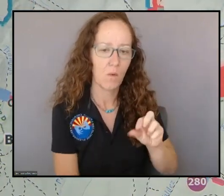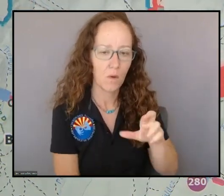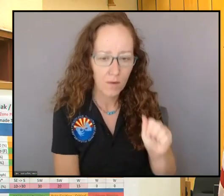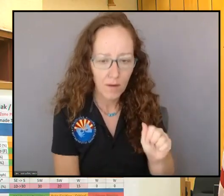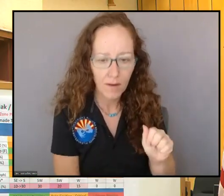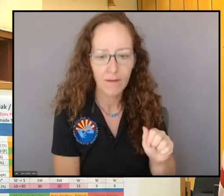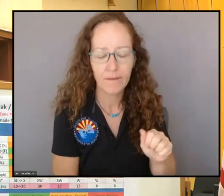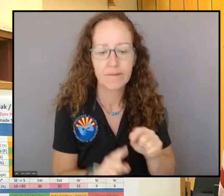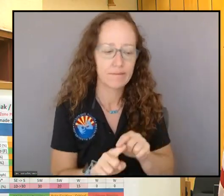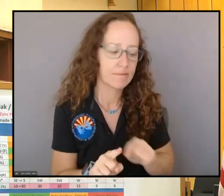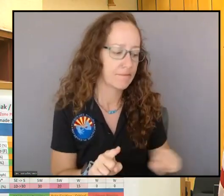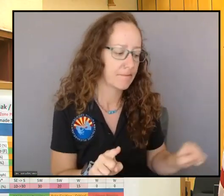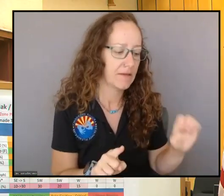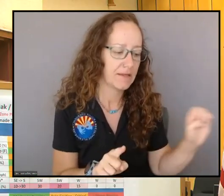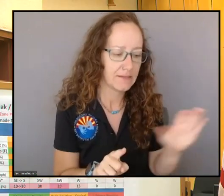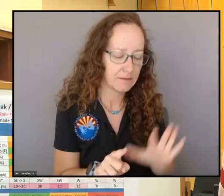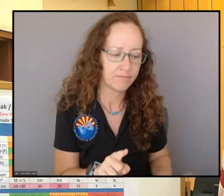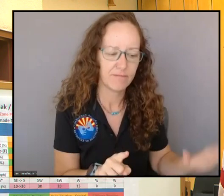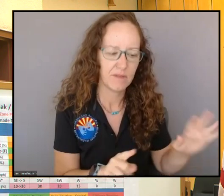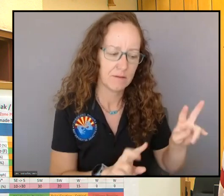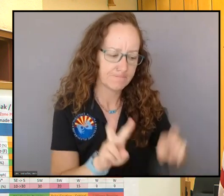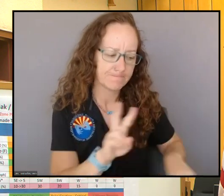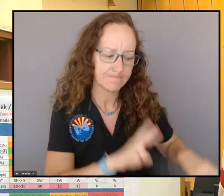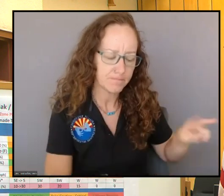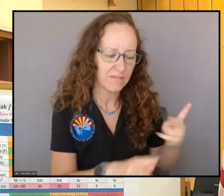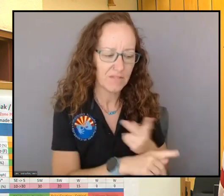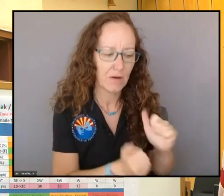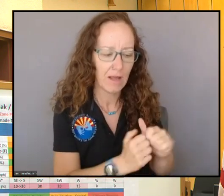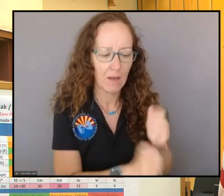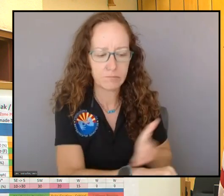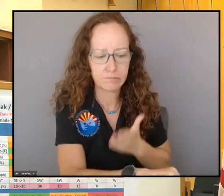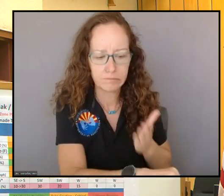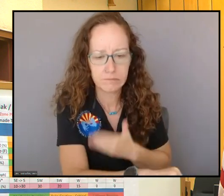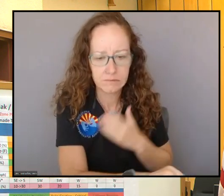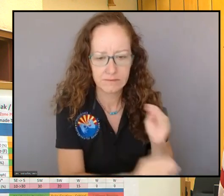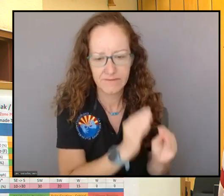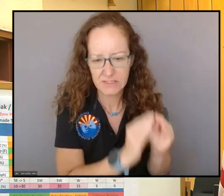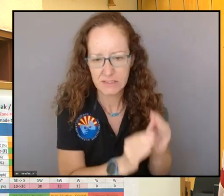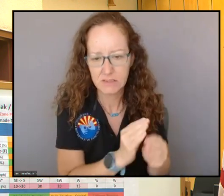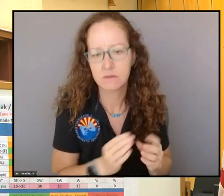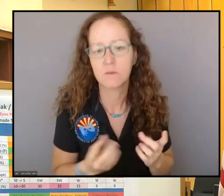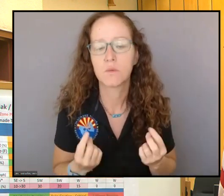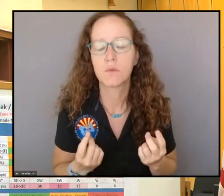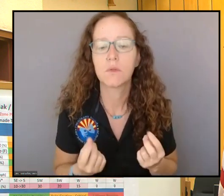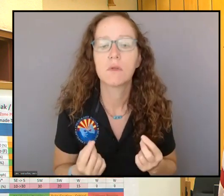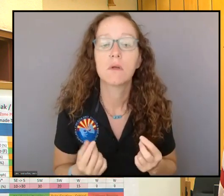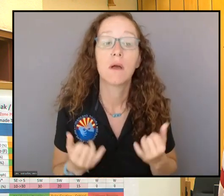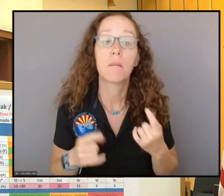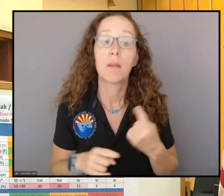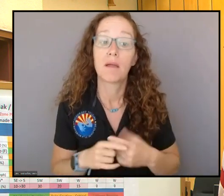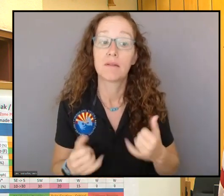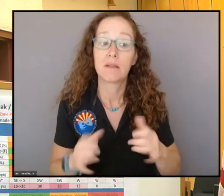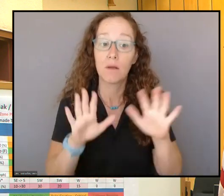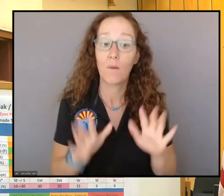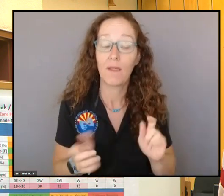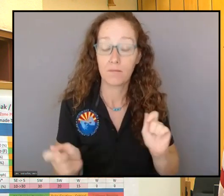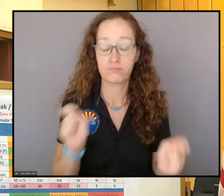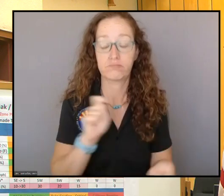then finally, with the change in our weather conditions today we're going to get back up on step with respect to our